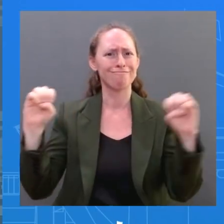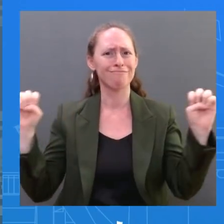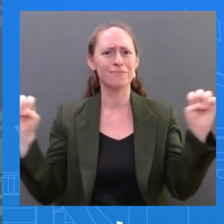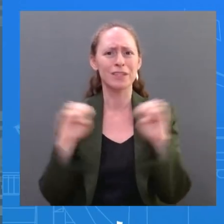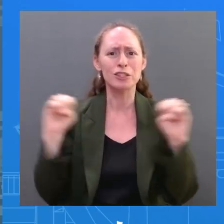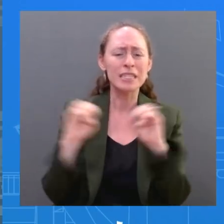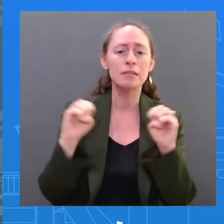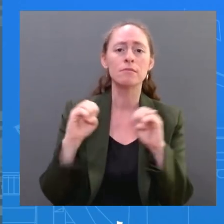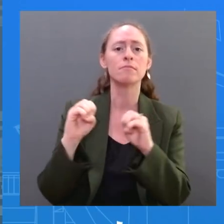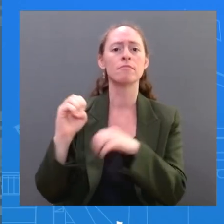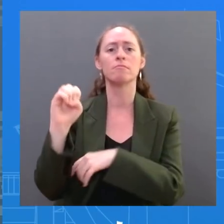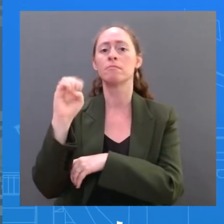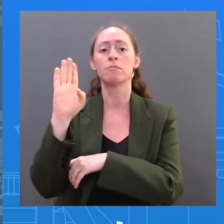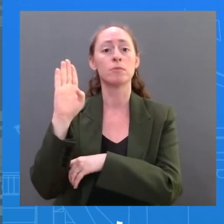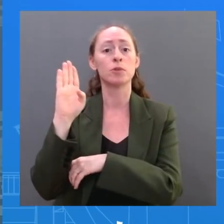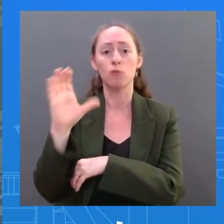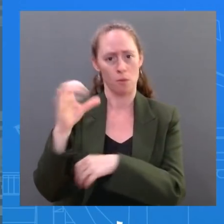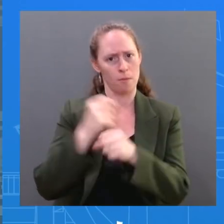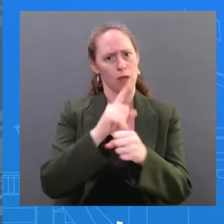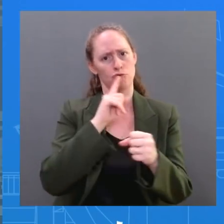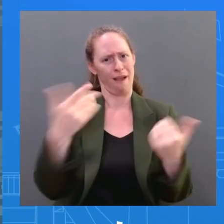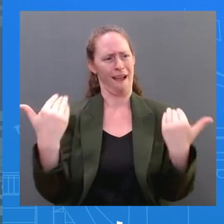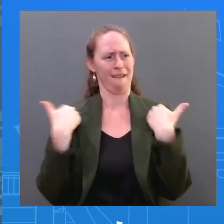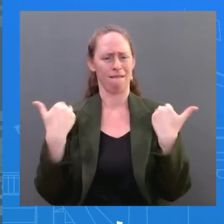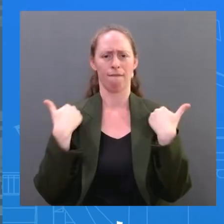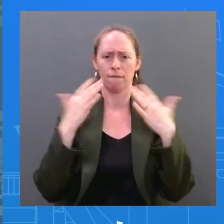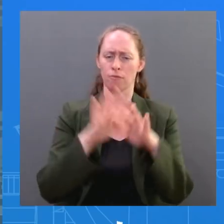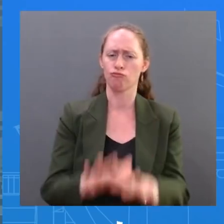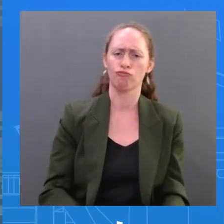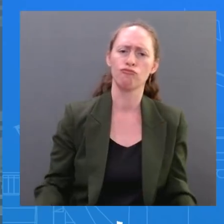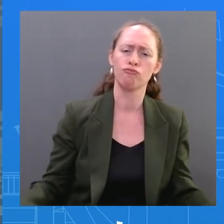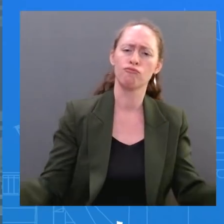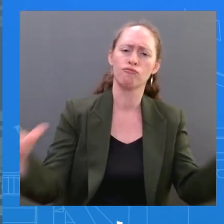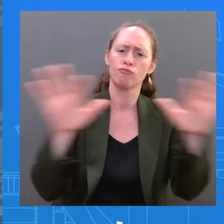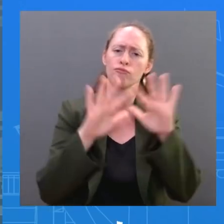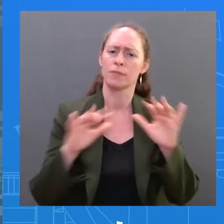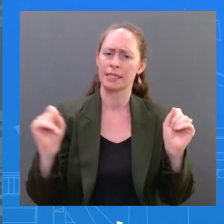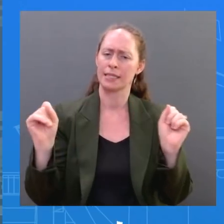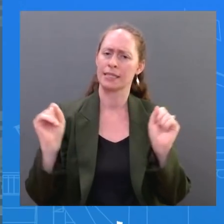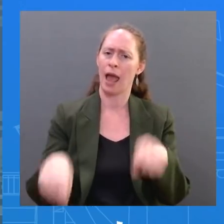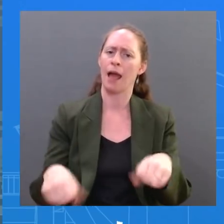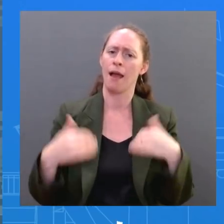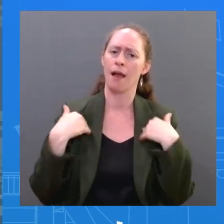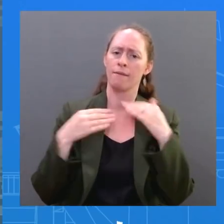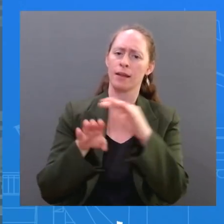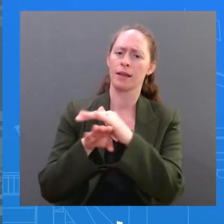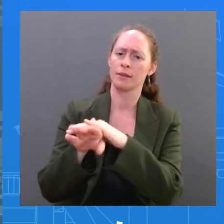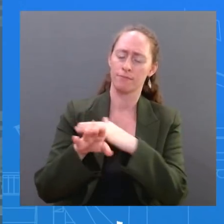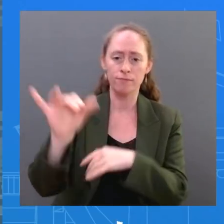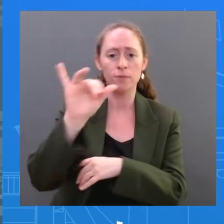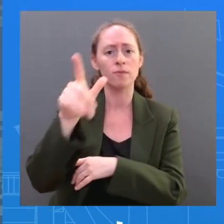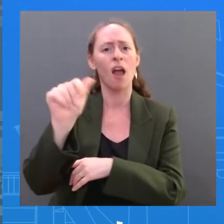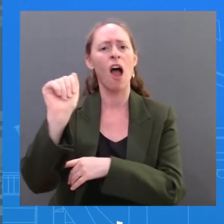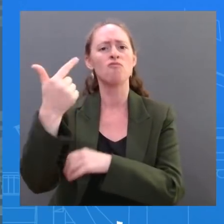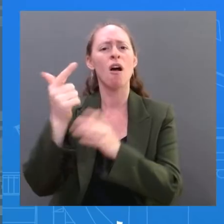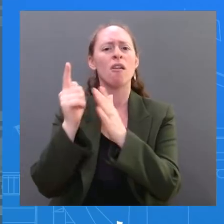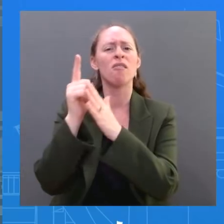as well as the Attorney General's commitment to fight any attack by a state or local official who attempts to interfere with women